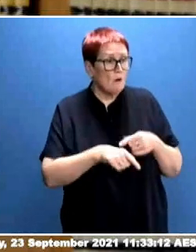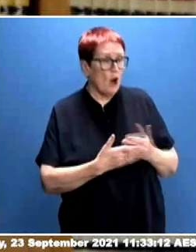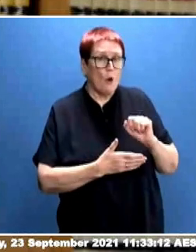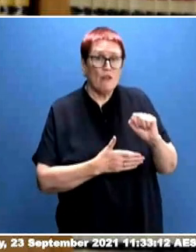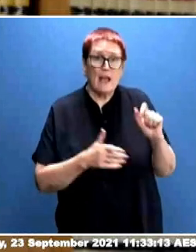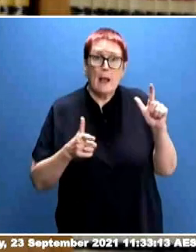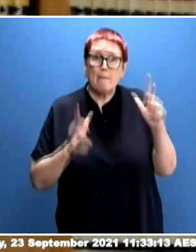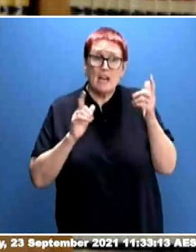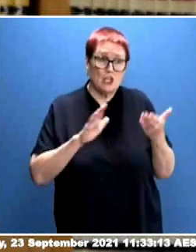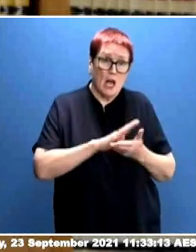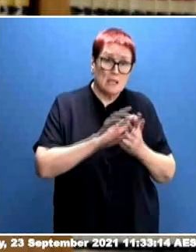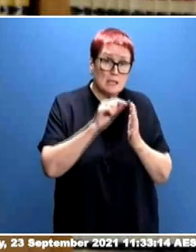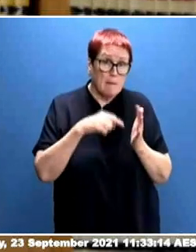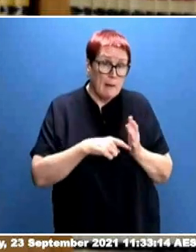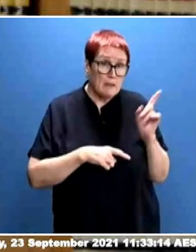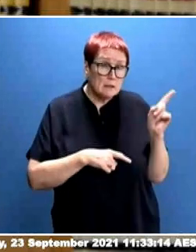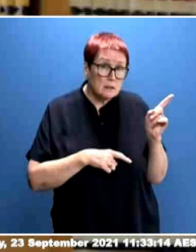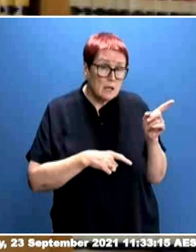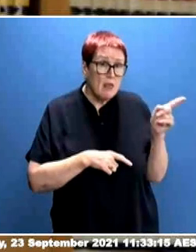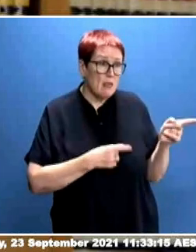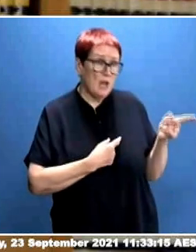who oversee the care of the child to be able to identify a child